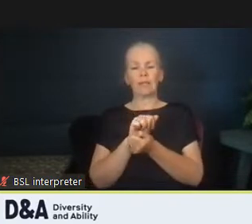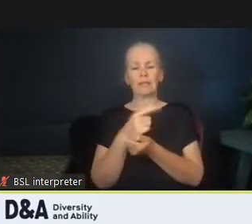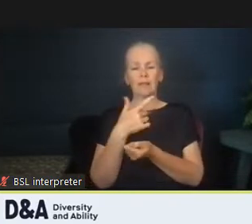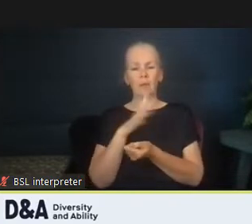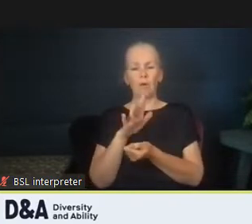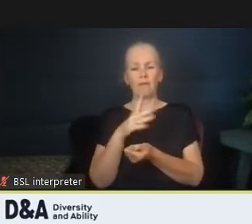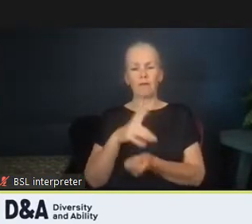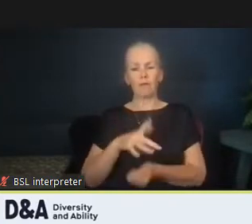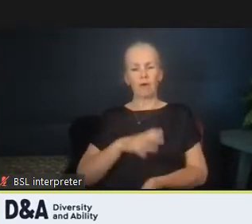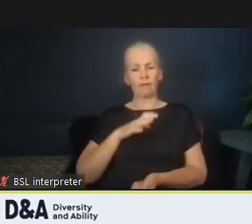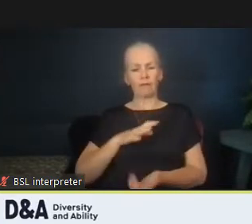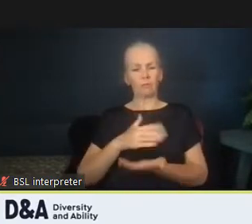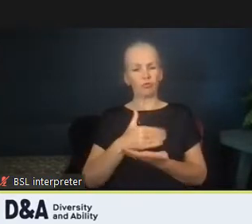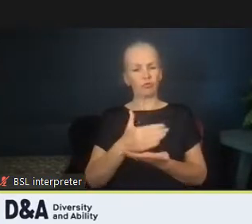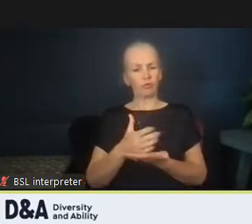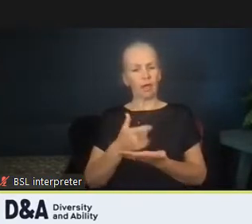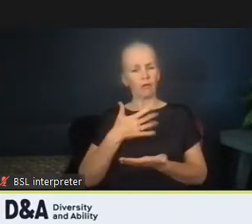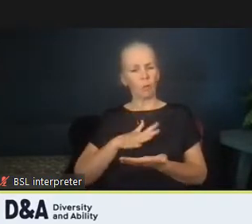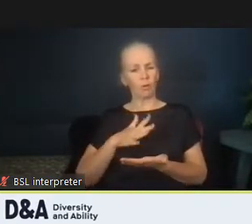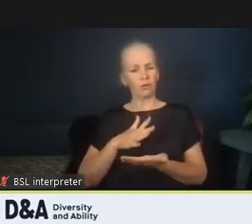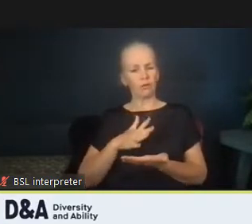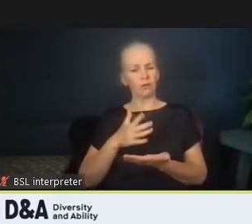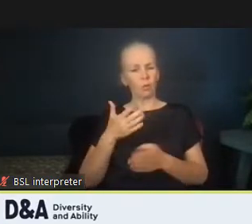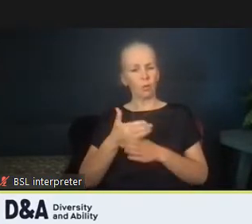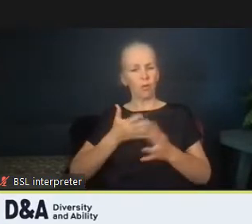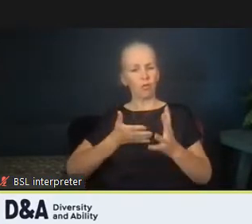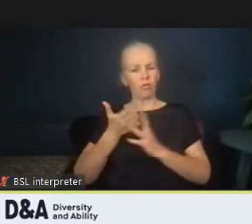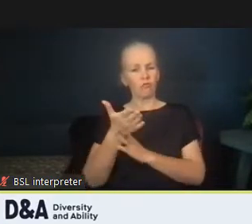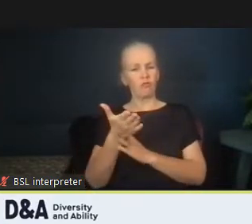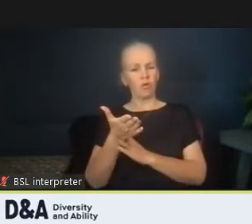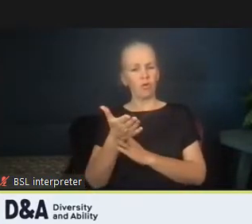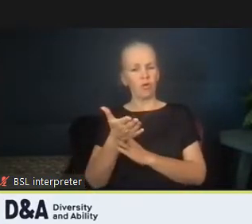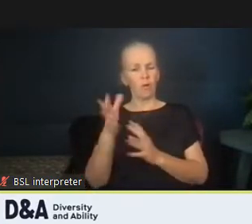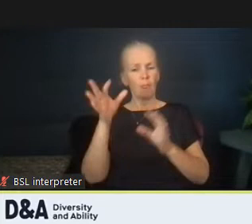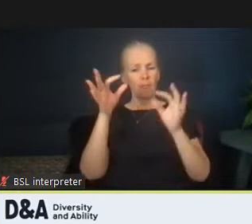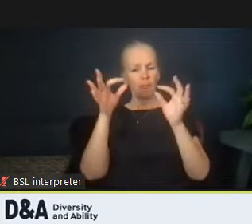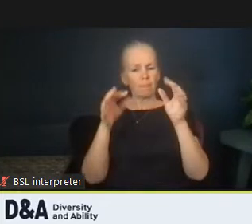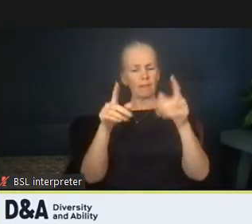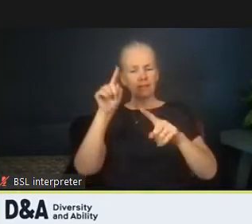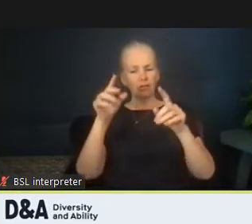Not going to be in a space where they will want to work through the bureaucratic challenges of DSA